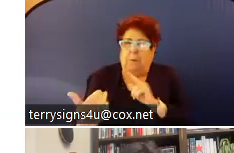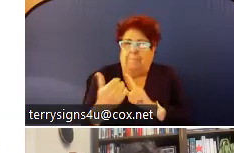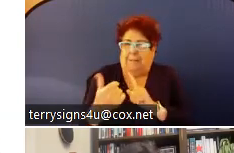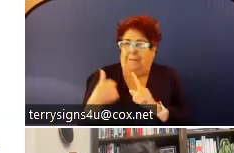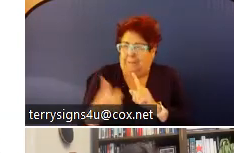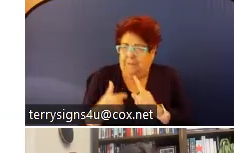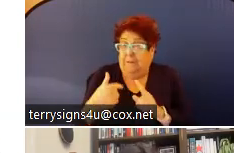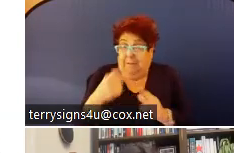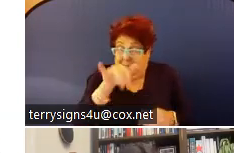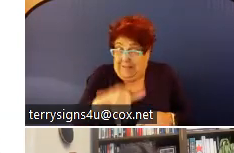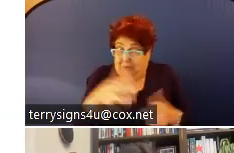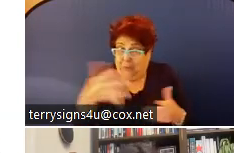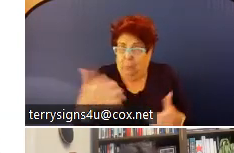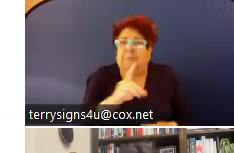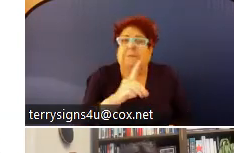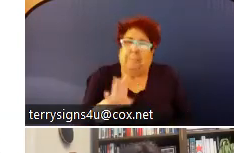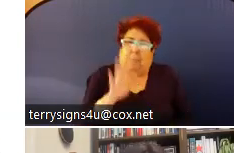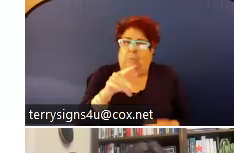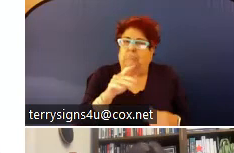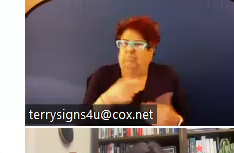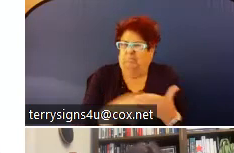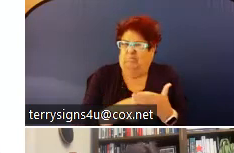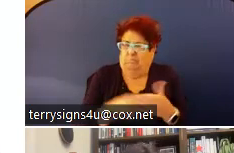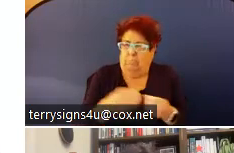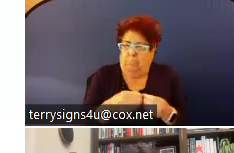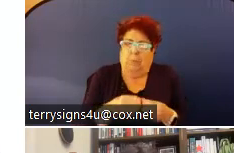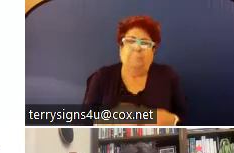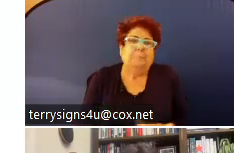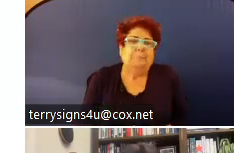which we will talk about a little bit. Our waitlist shows there is